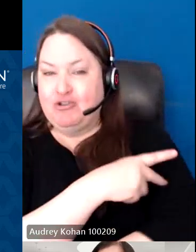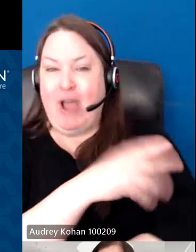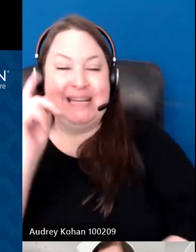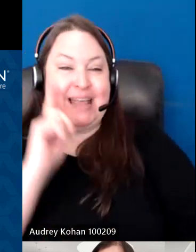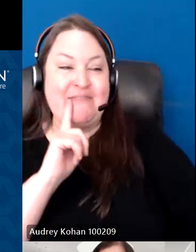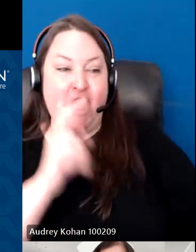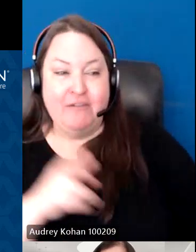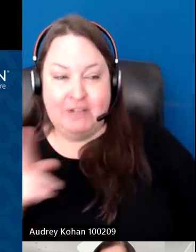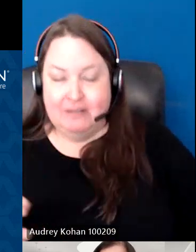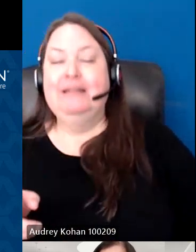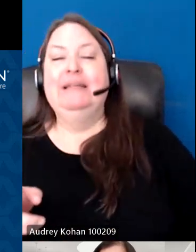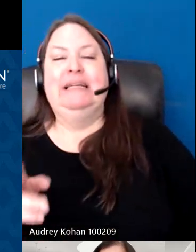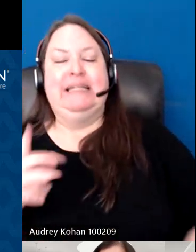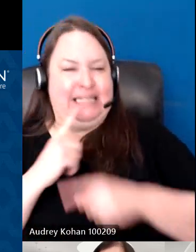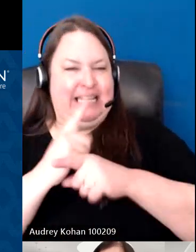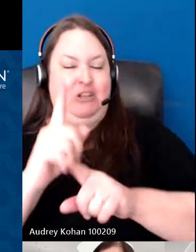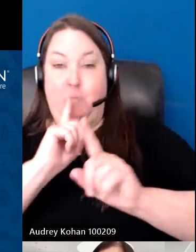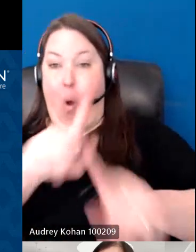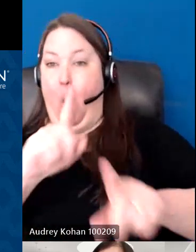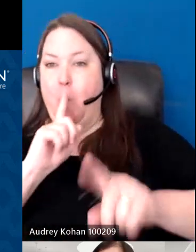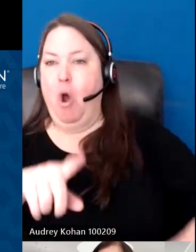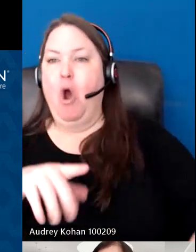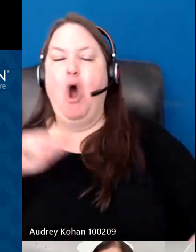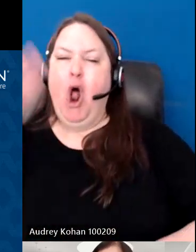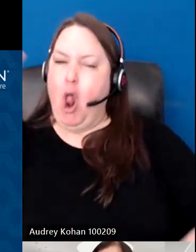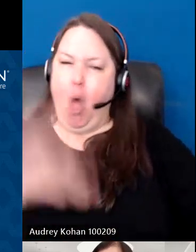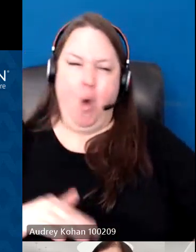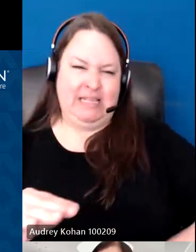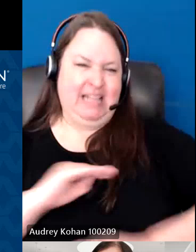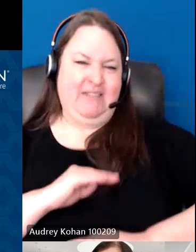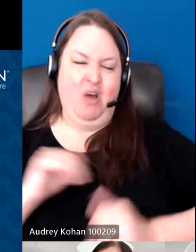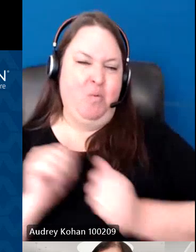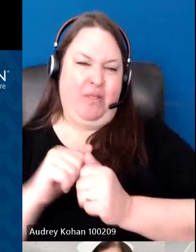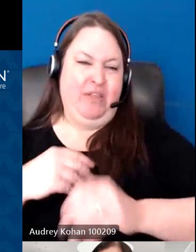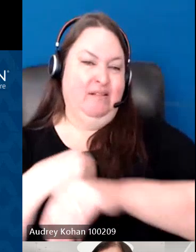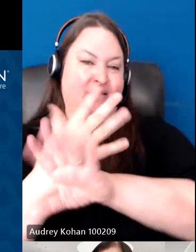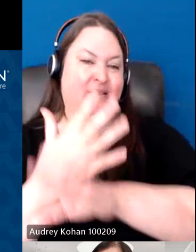patients consistently report lower satisfaction with with teleah Health appointments and that's